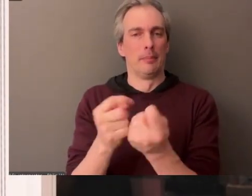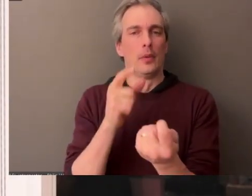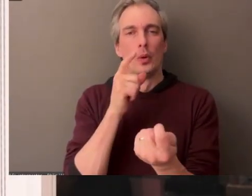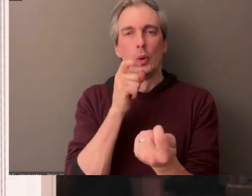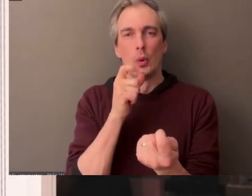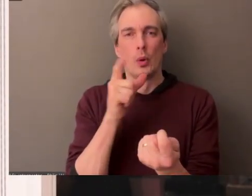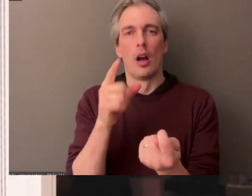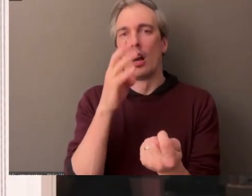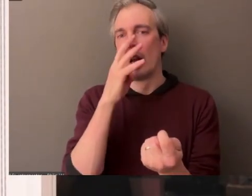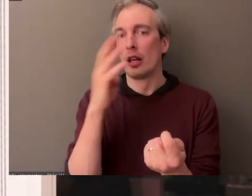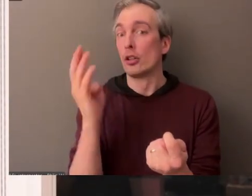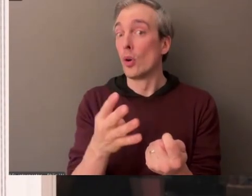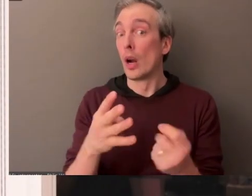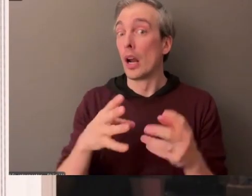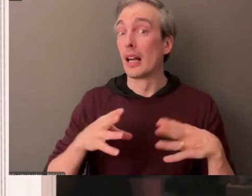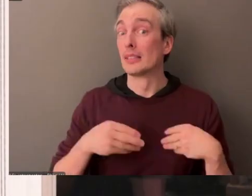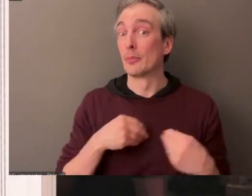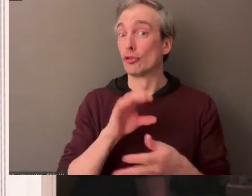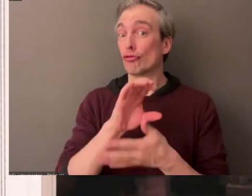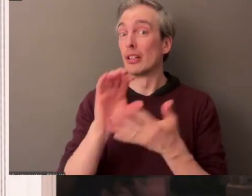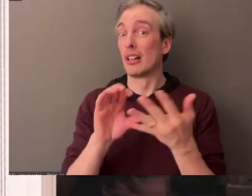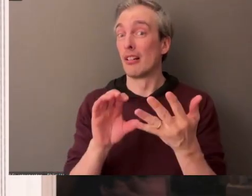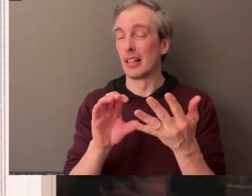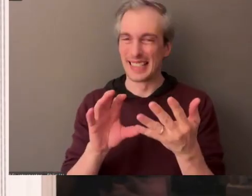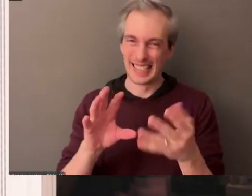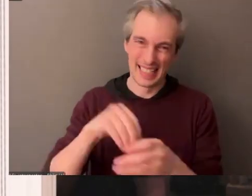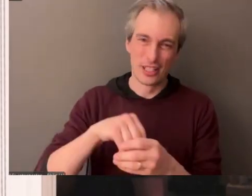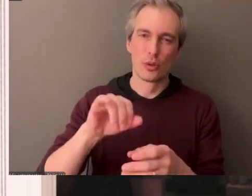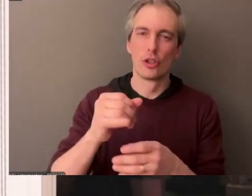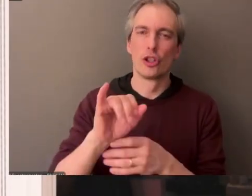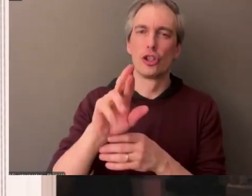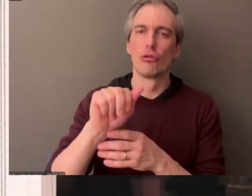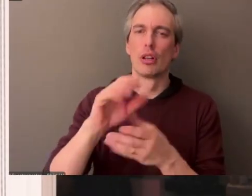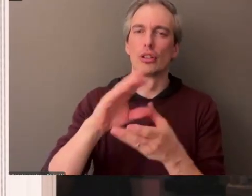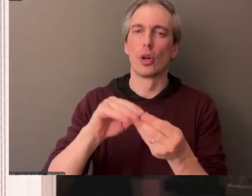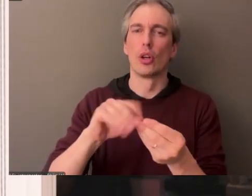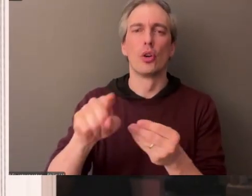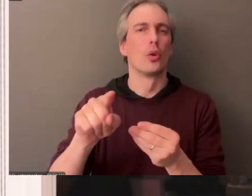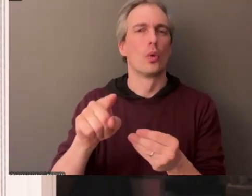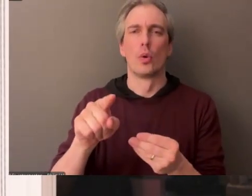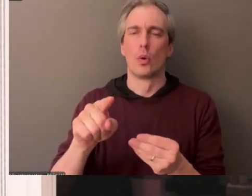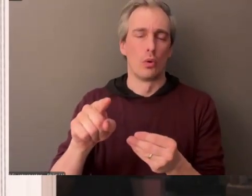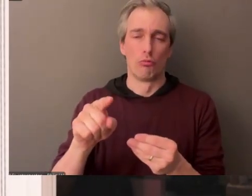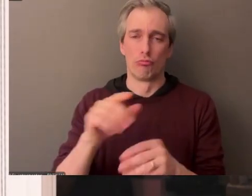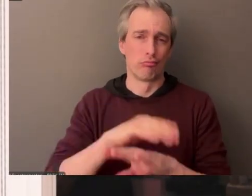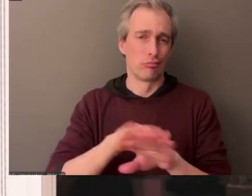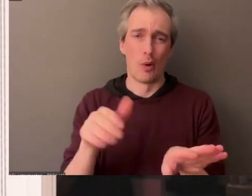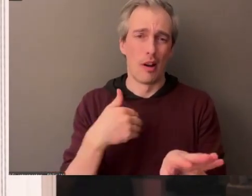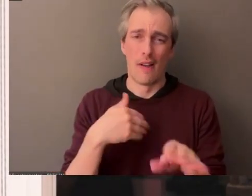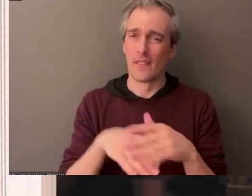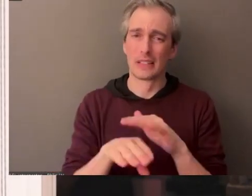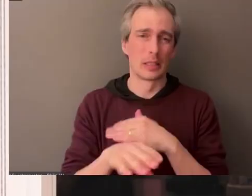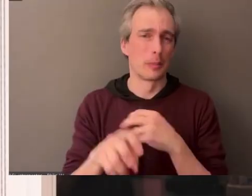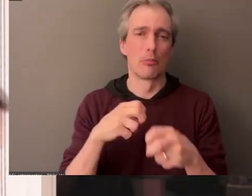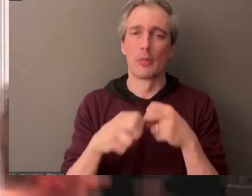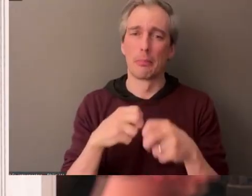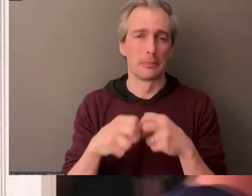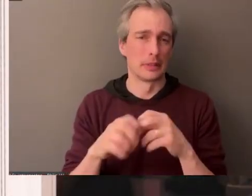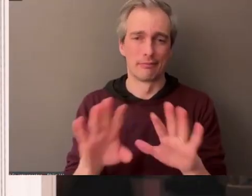Jira story, you no longer have... You no longer have accessibility problems. Right? That's not an accessibility problem.